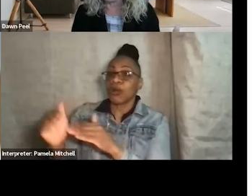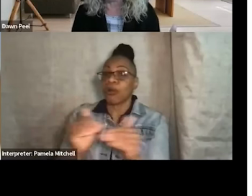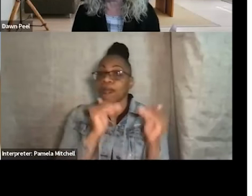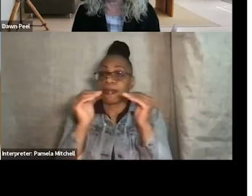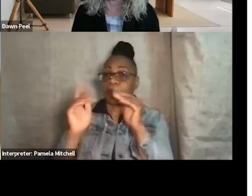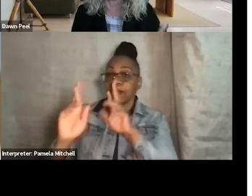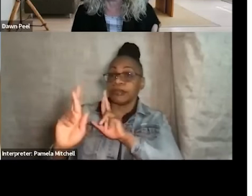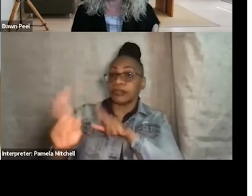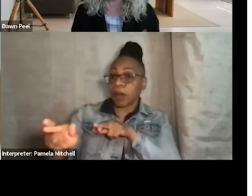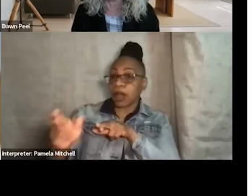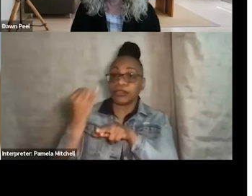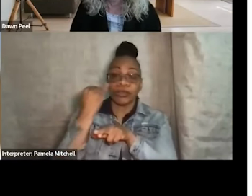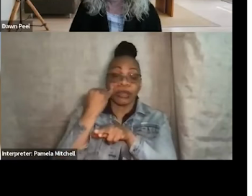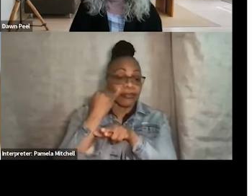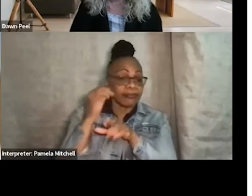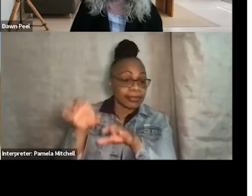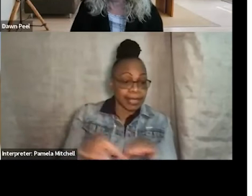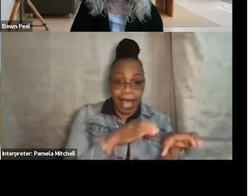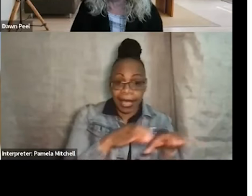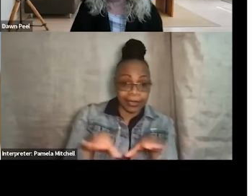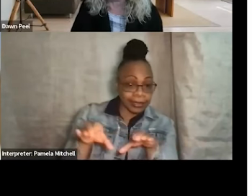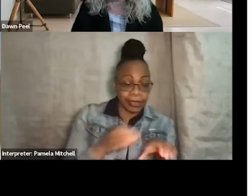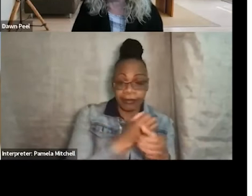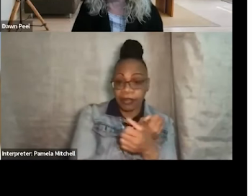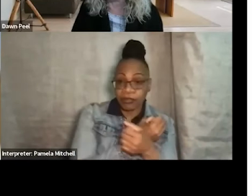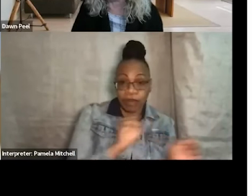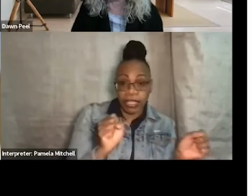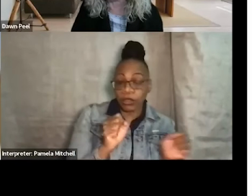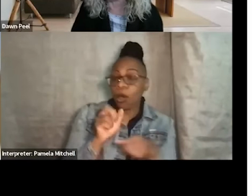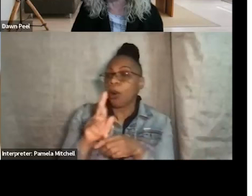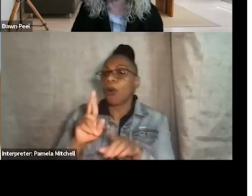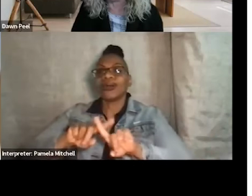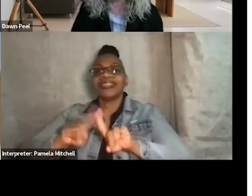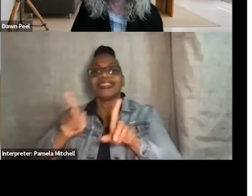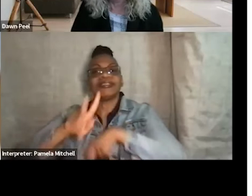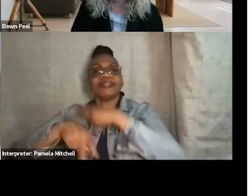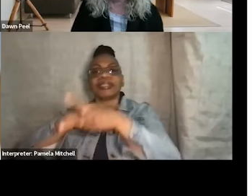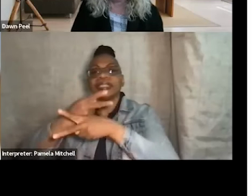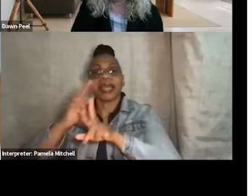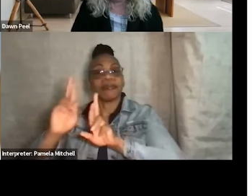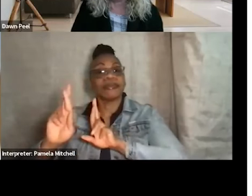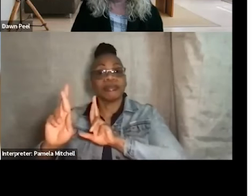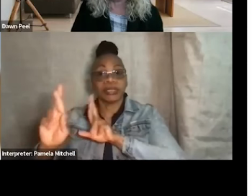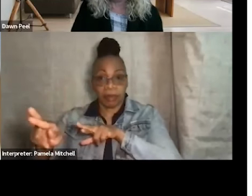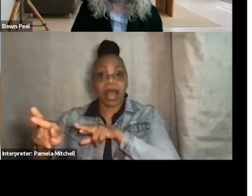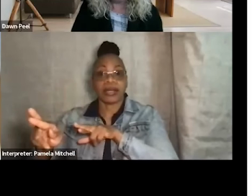whether it's active rescue or the different types of responses that I'll talk about here momentarily.